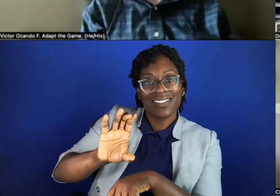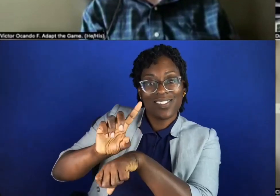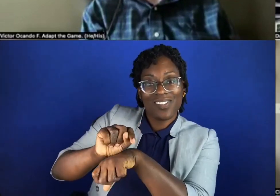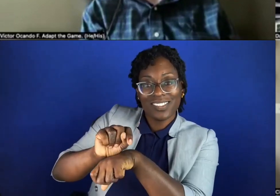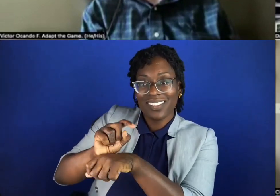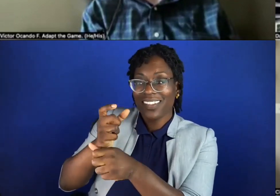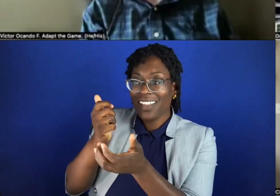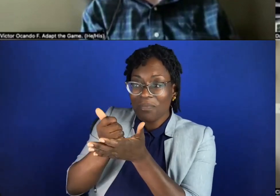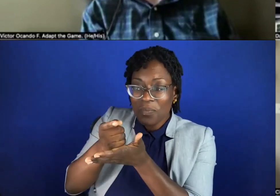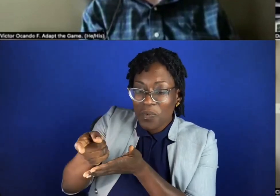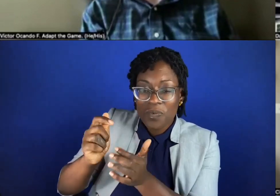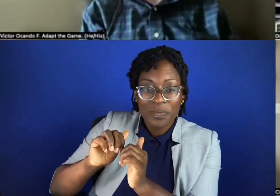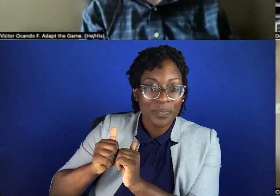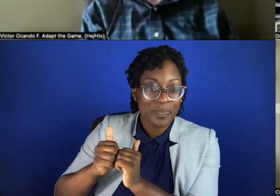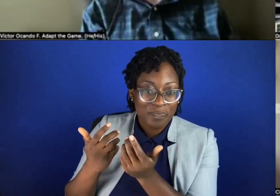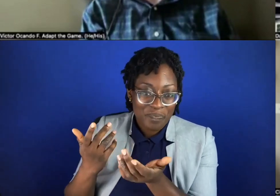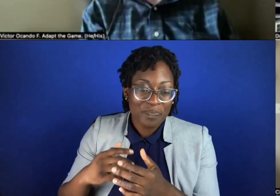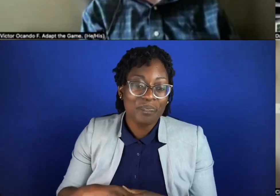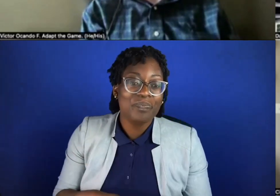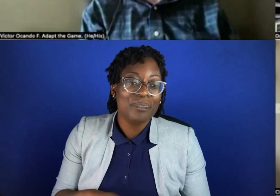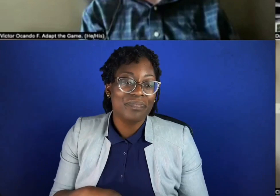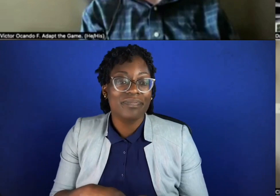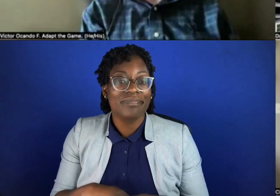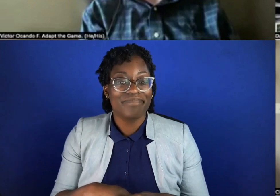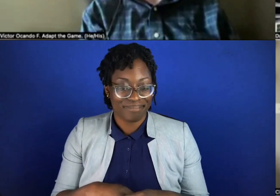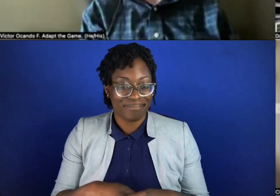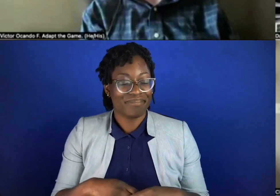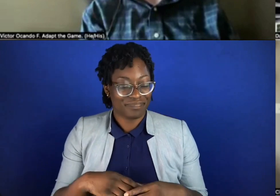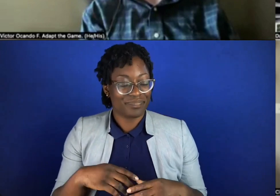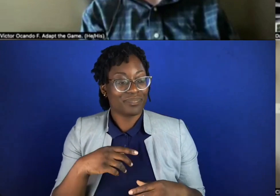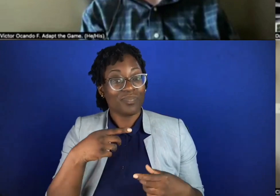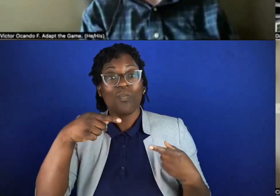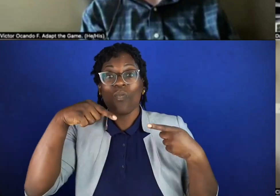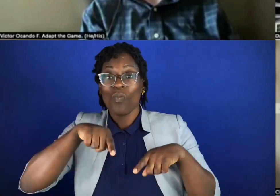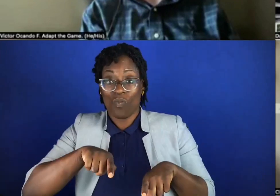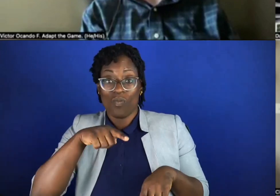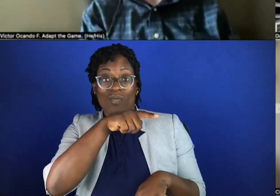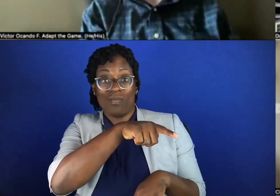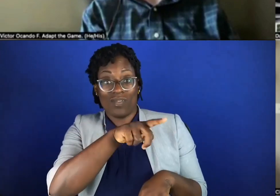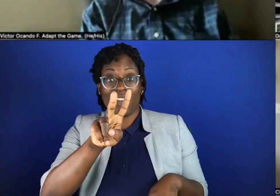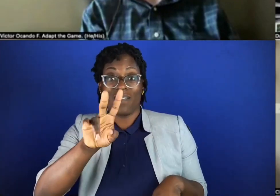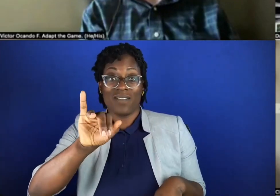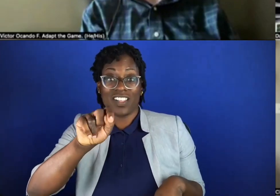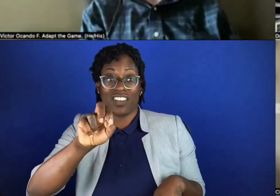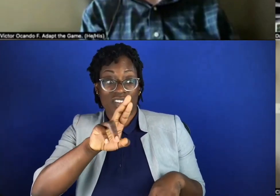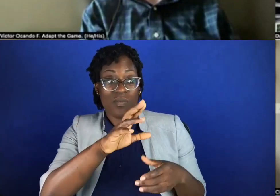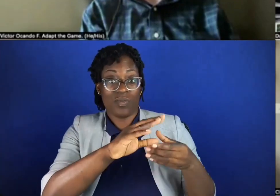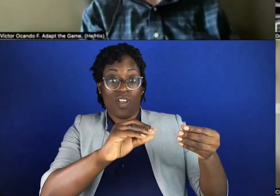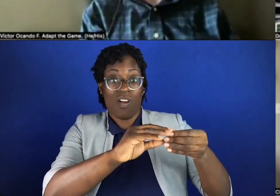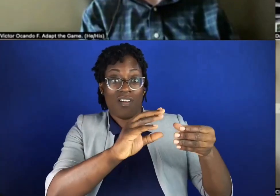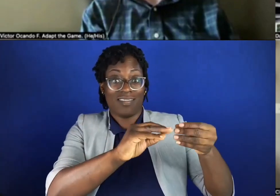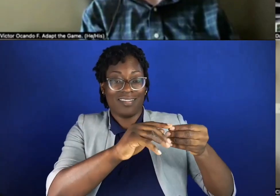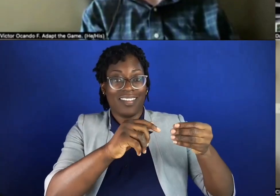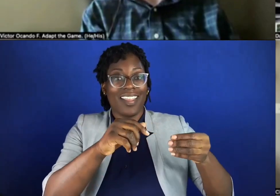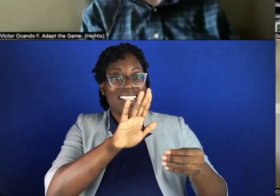Well, while Victor was talking I download the app.